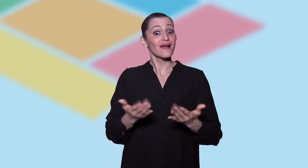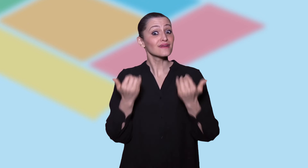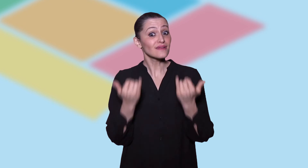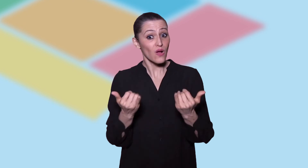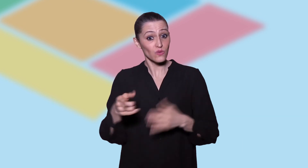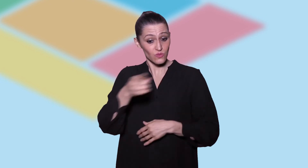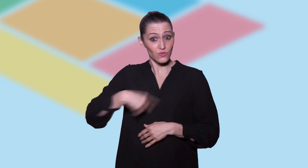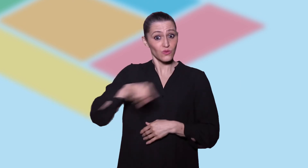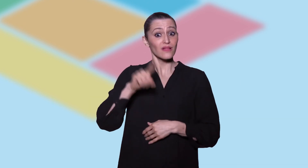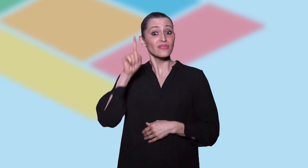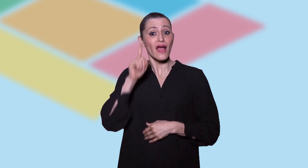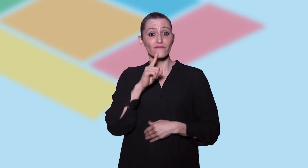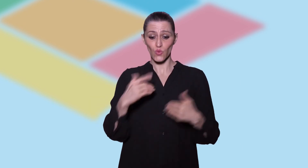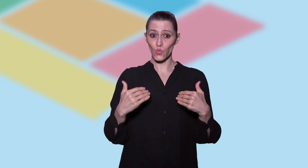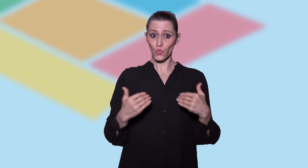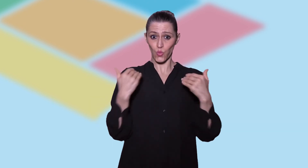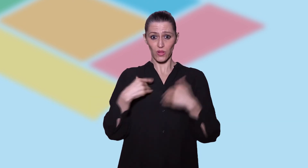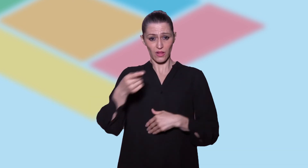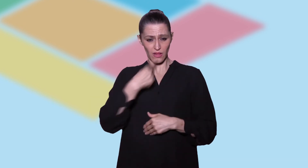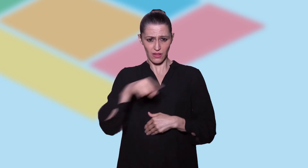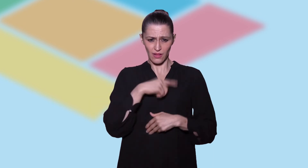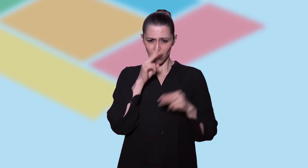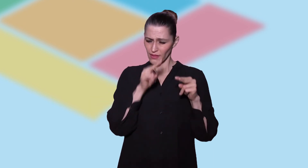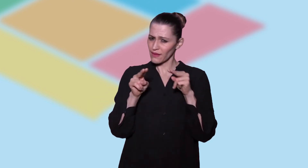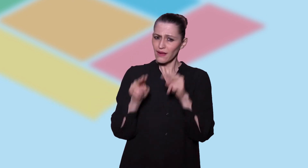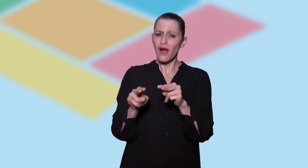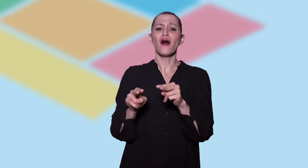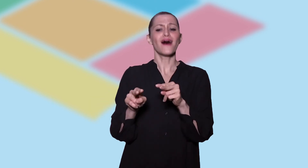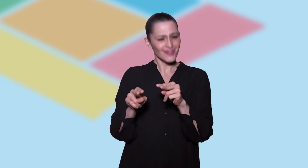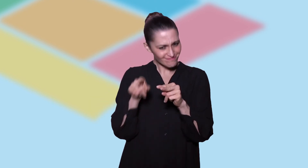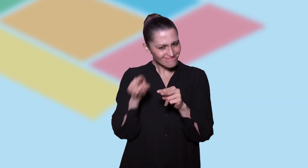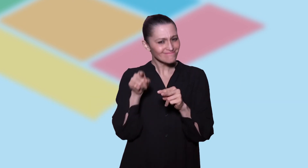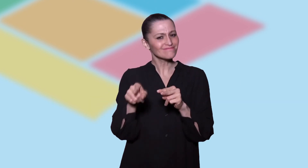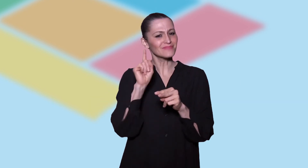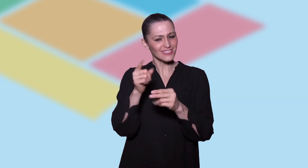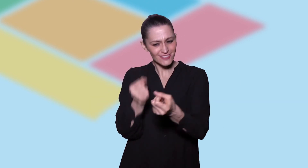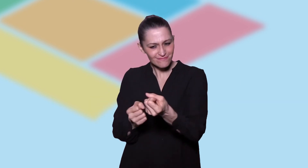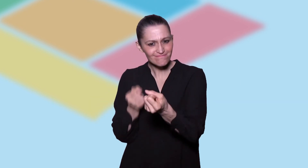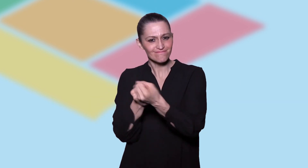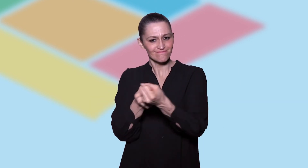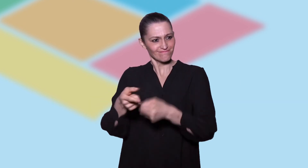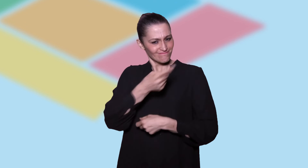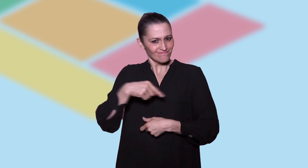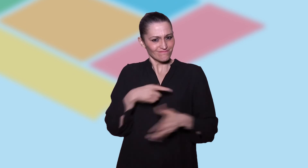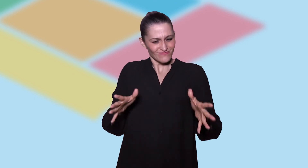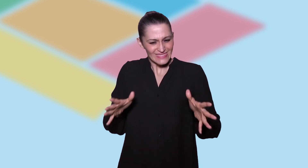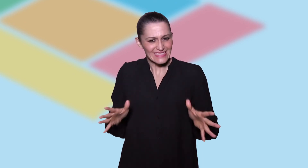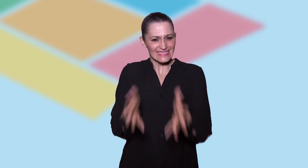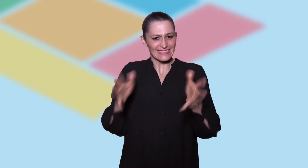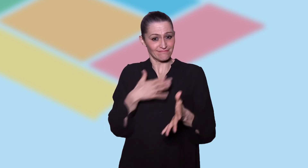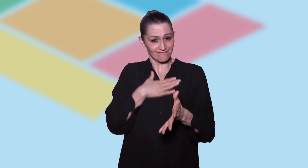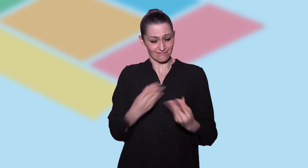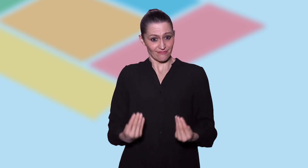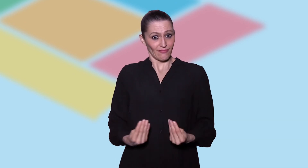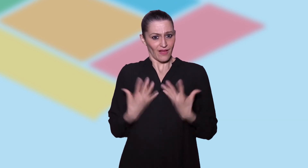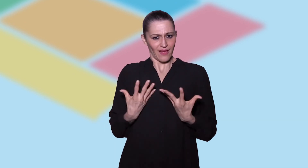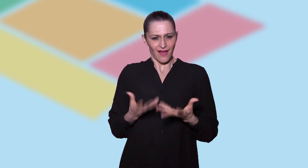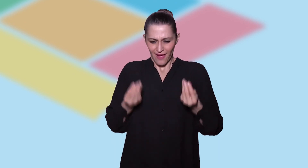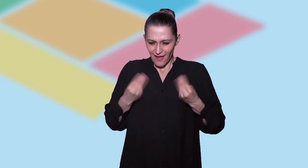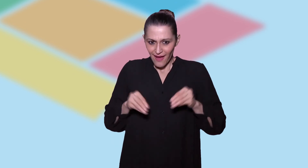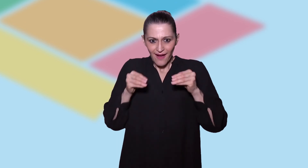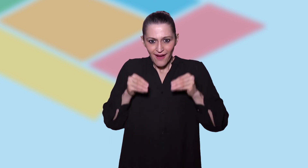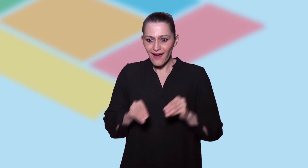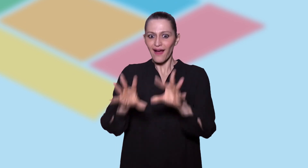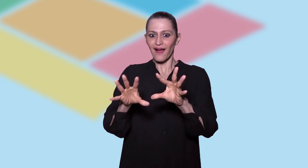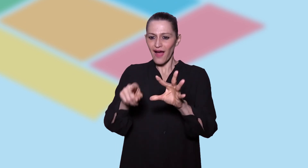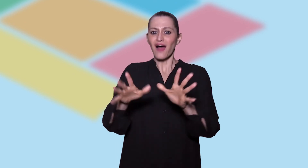and we need to inspire our Deaf youth to